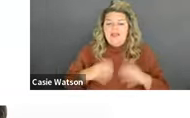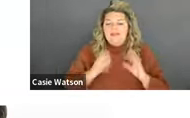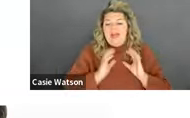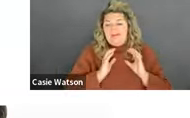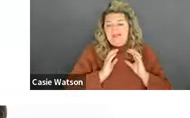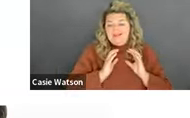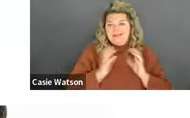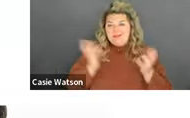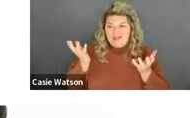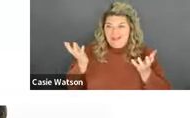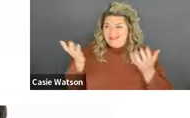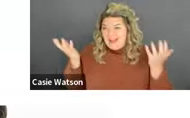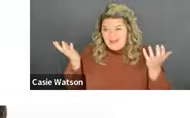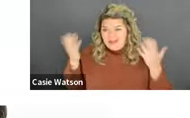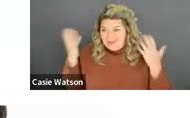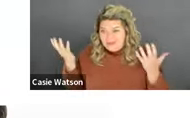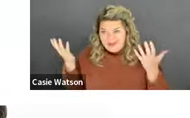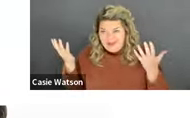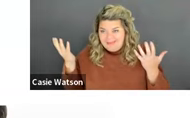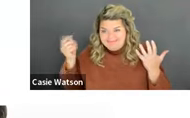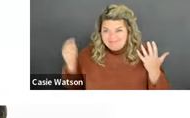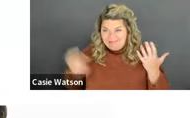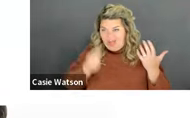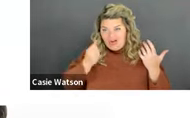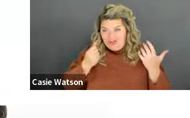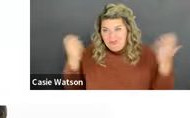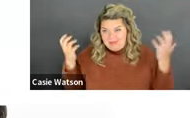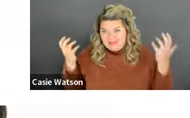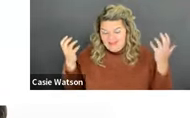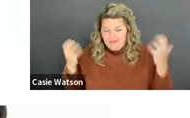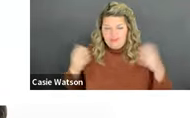Because that means, really it's, sorry, too late. Darn, you missed it.